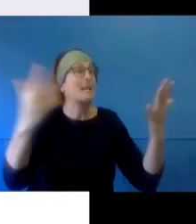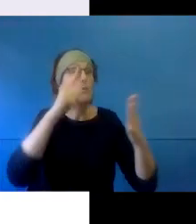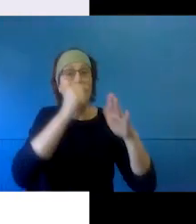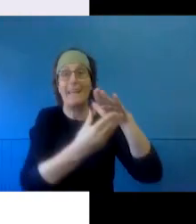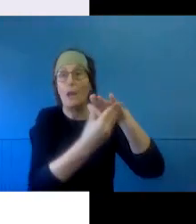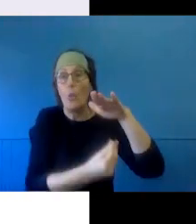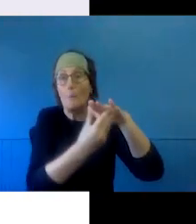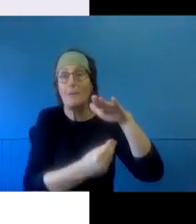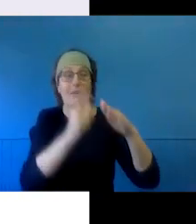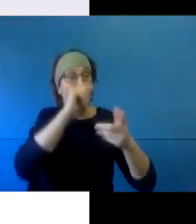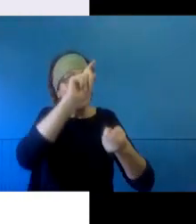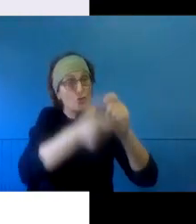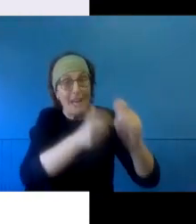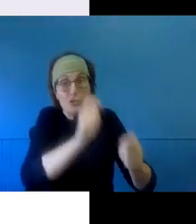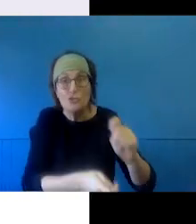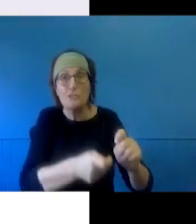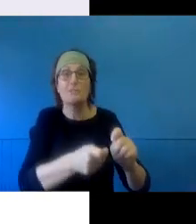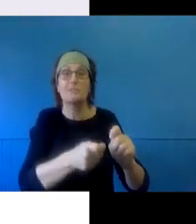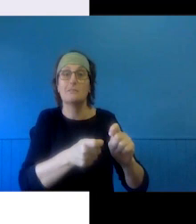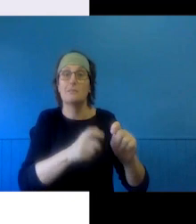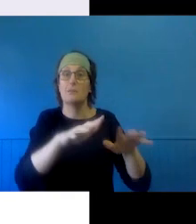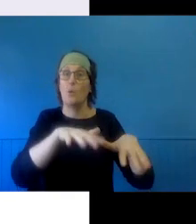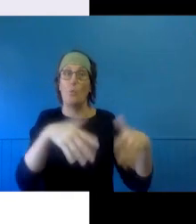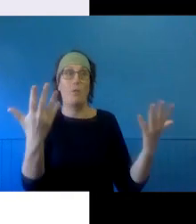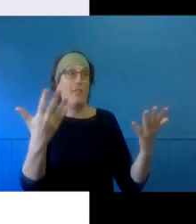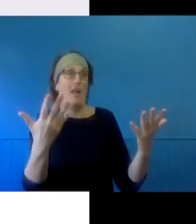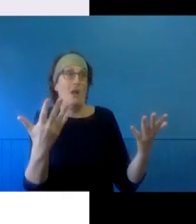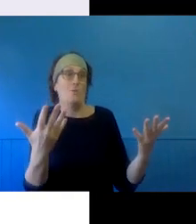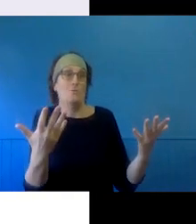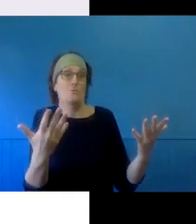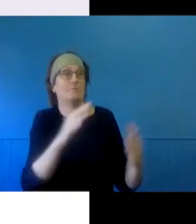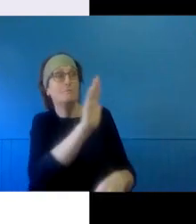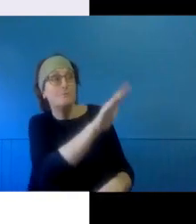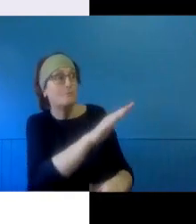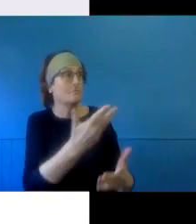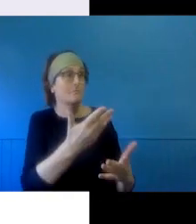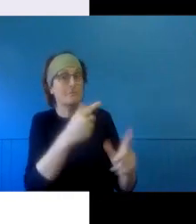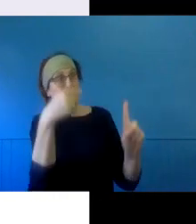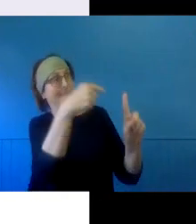adapt it, and use it without having to come back to that artist or to